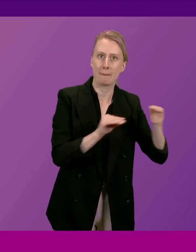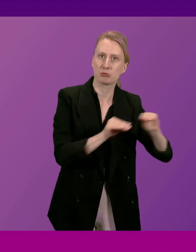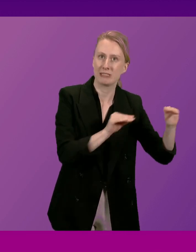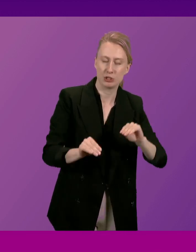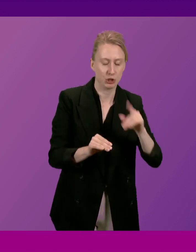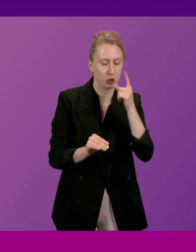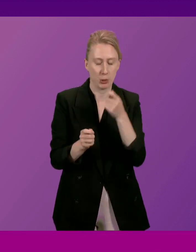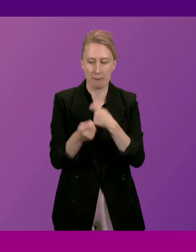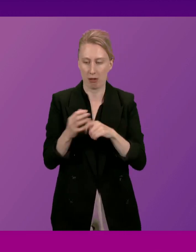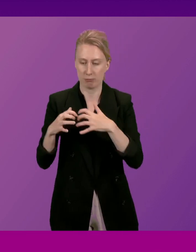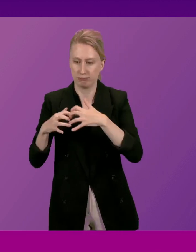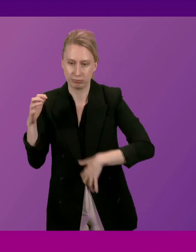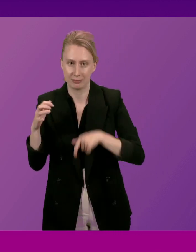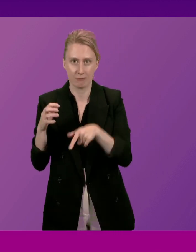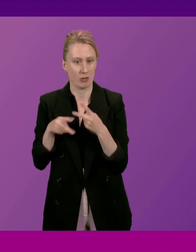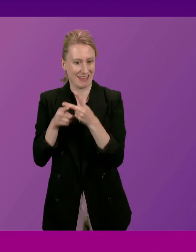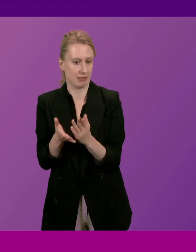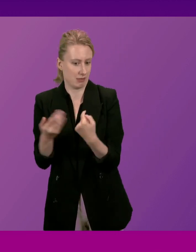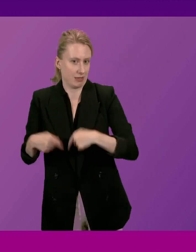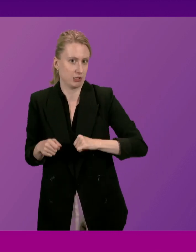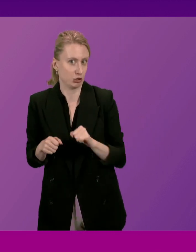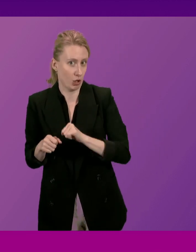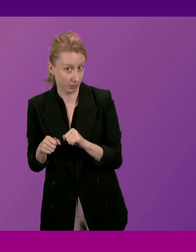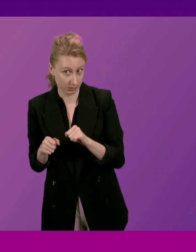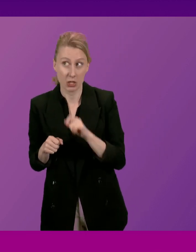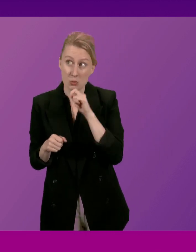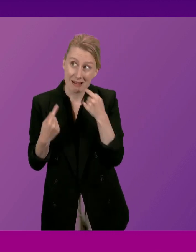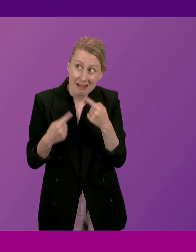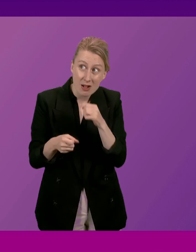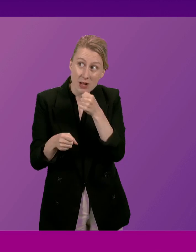sector in Scotland? Will he commit his Government to rejecting the disgraceful